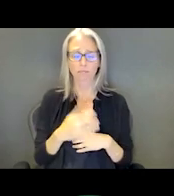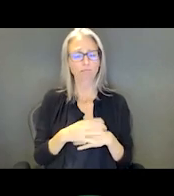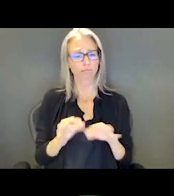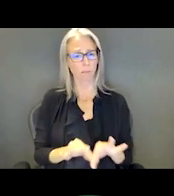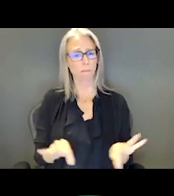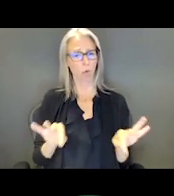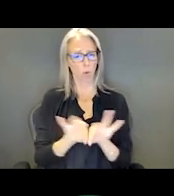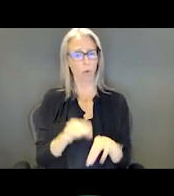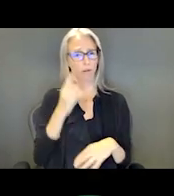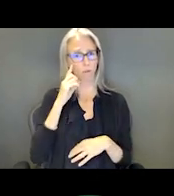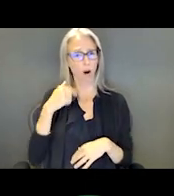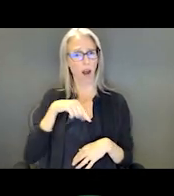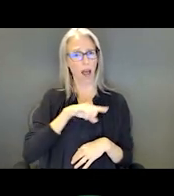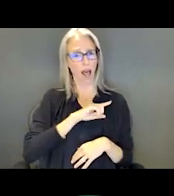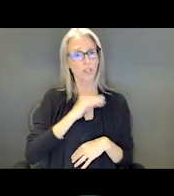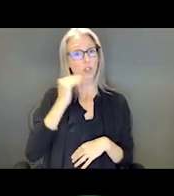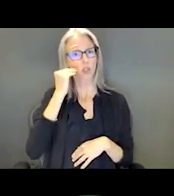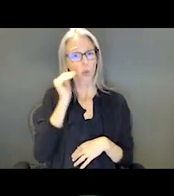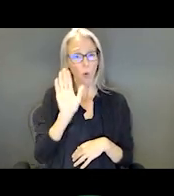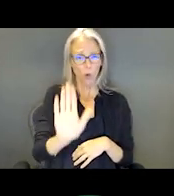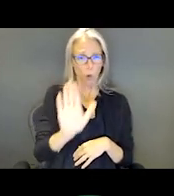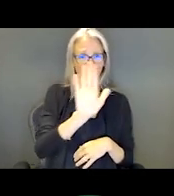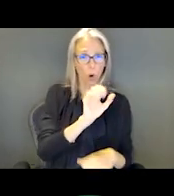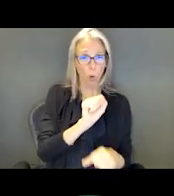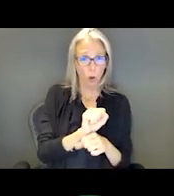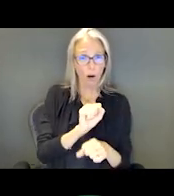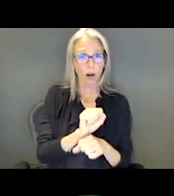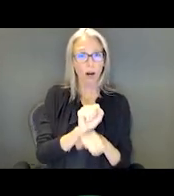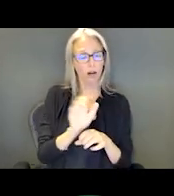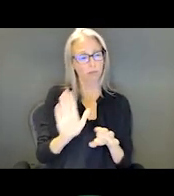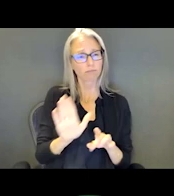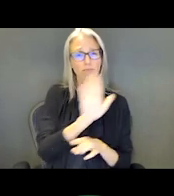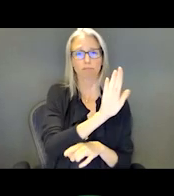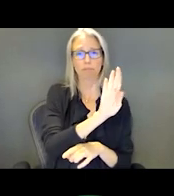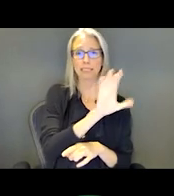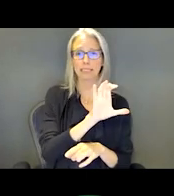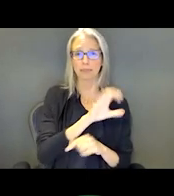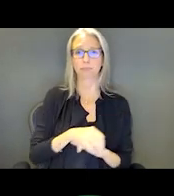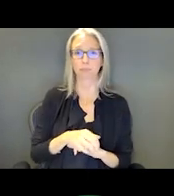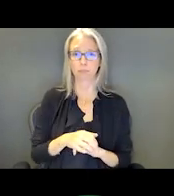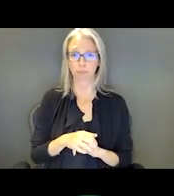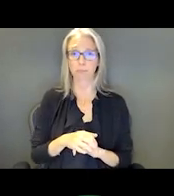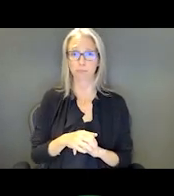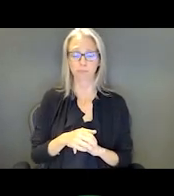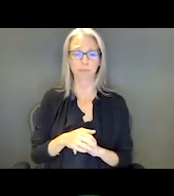I, we have a few questions for you guys. We'll try and get through them.